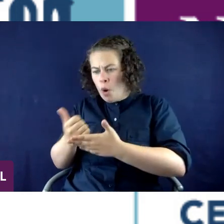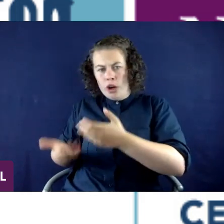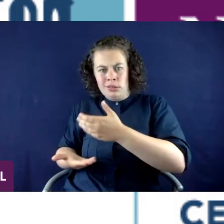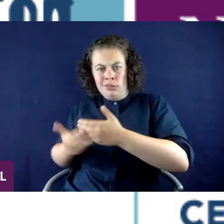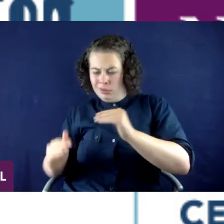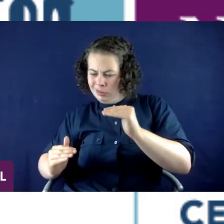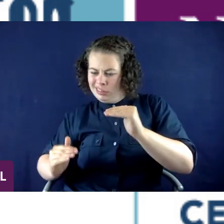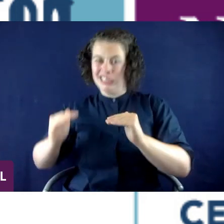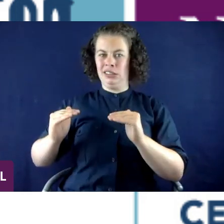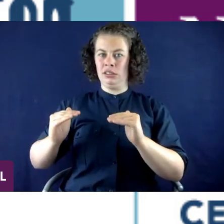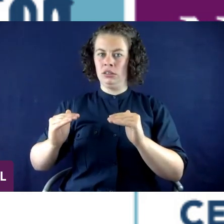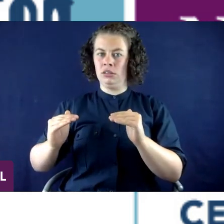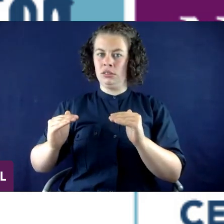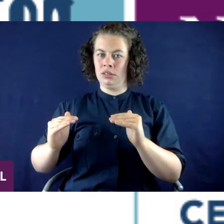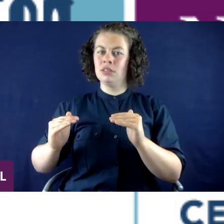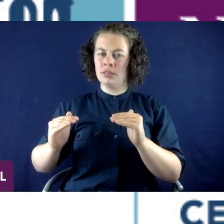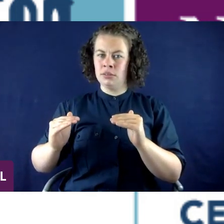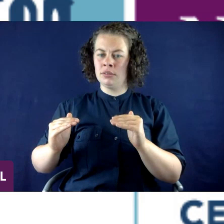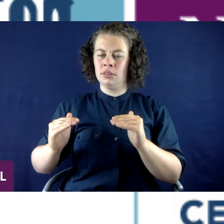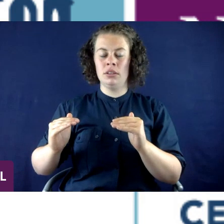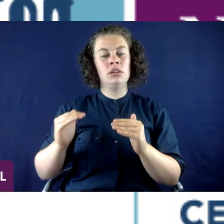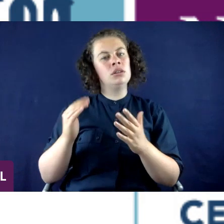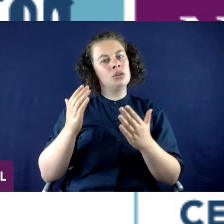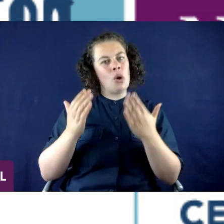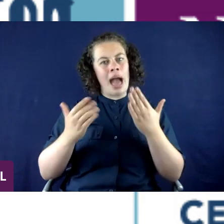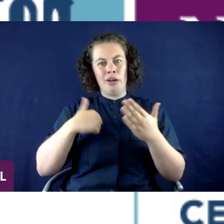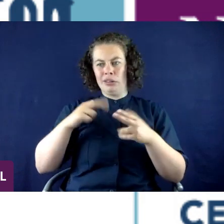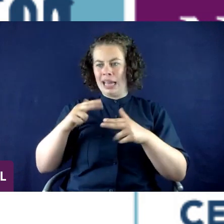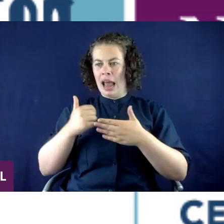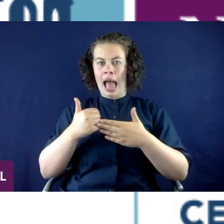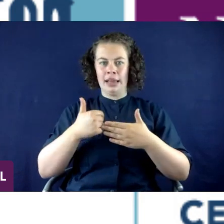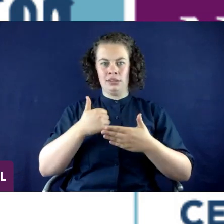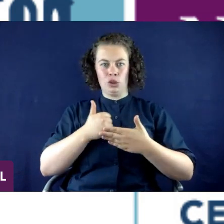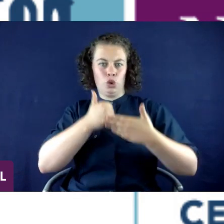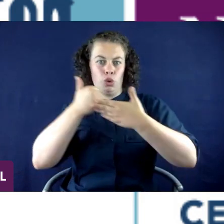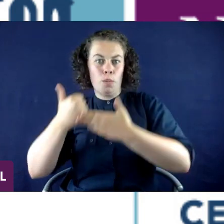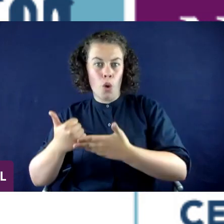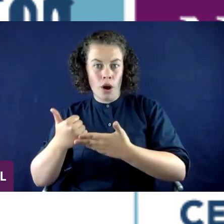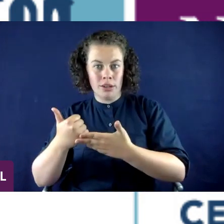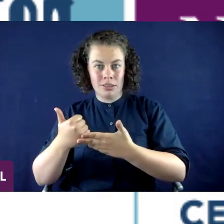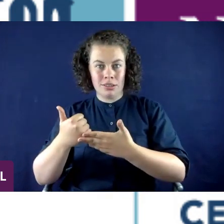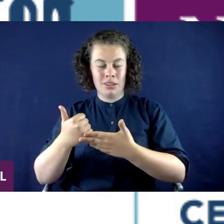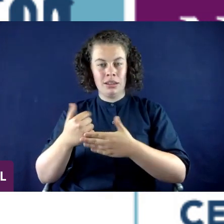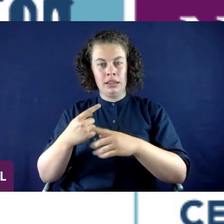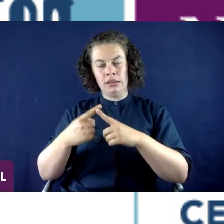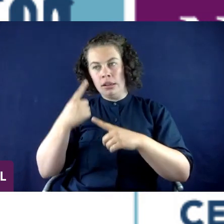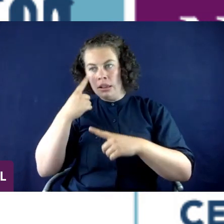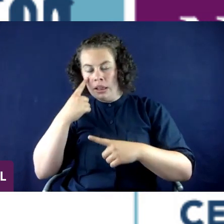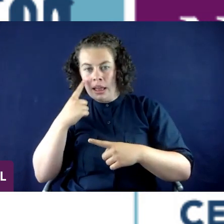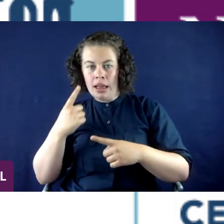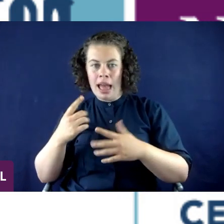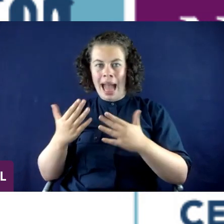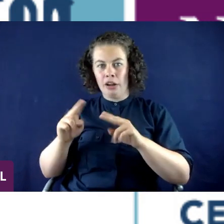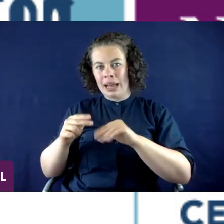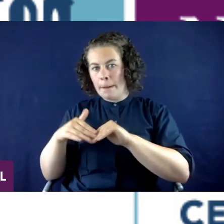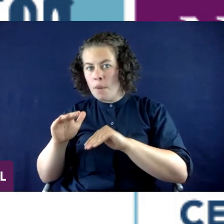absolutely important to build empathy or to build an ally who would support us later, so being in a supportive